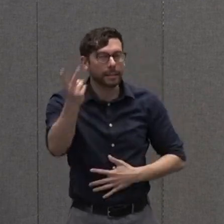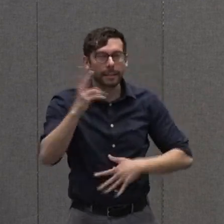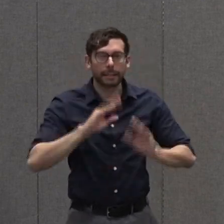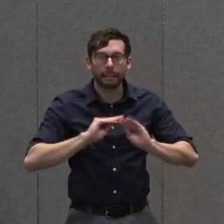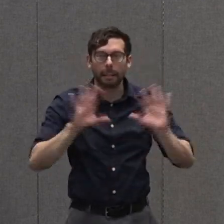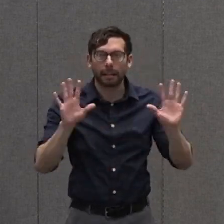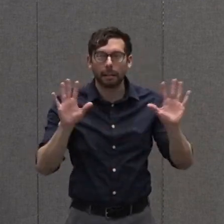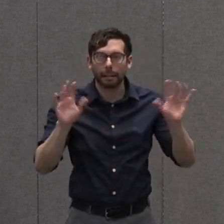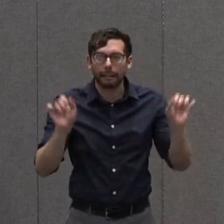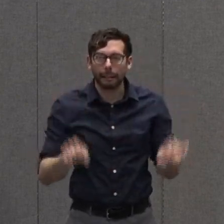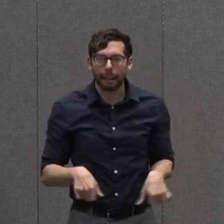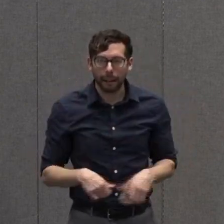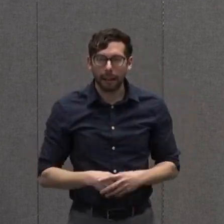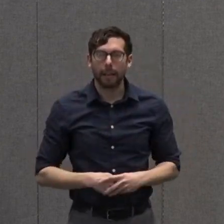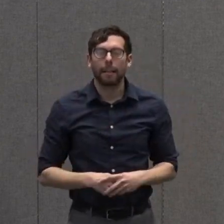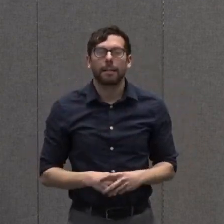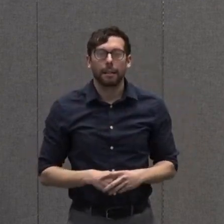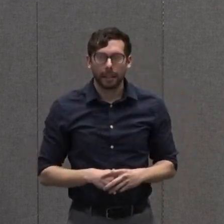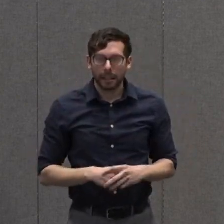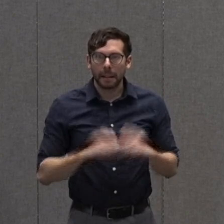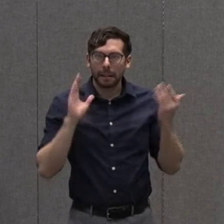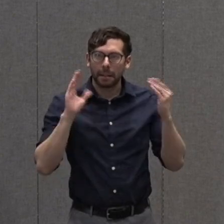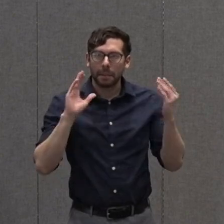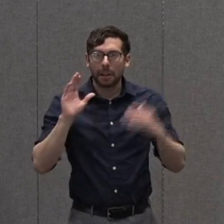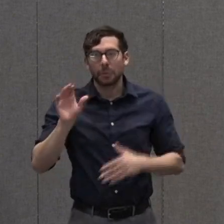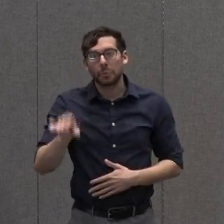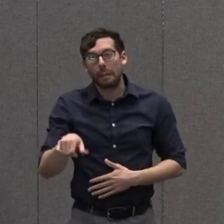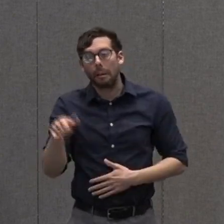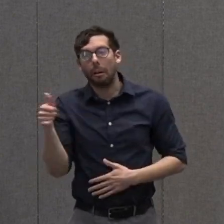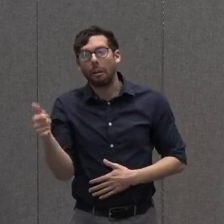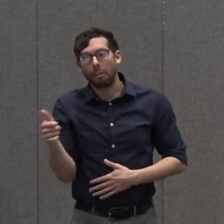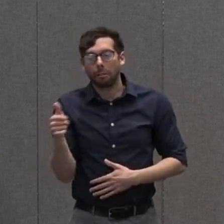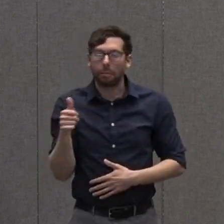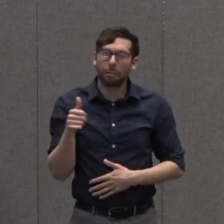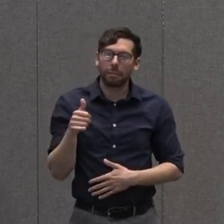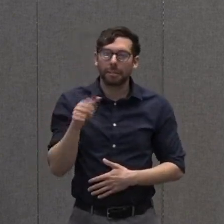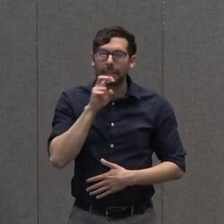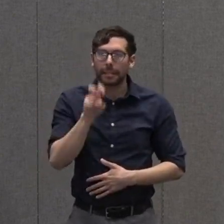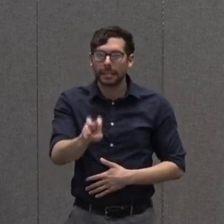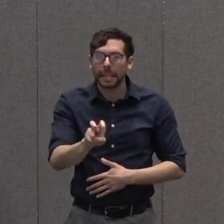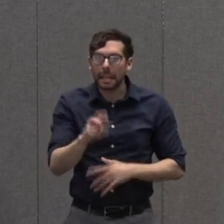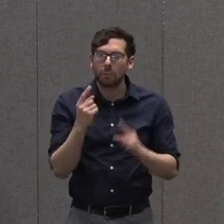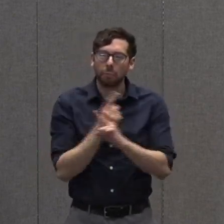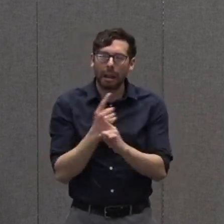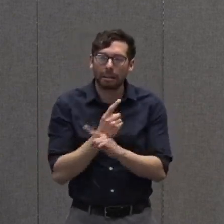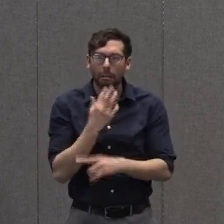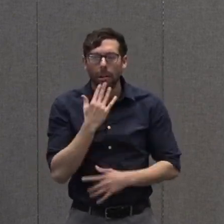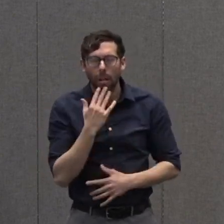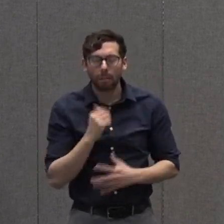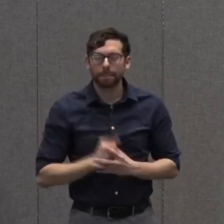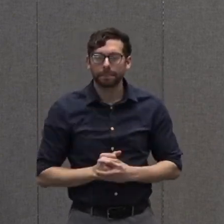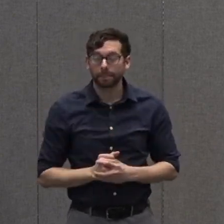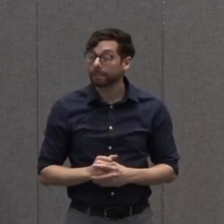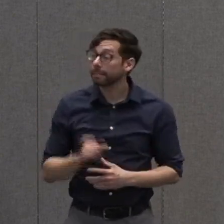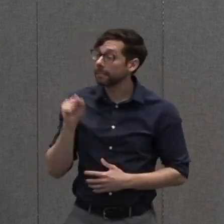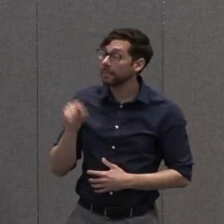than you could on the diamondback that has the regular pigmentation. That's very interesting. And something you might be able to see on camera